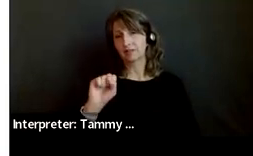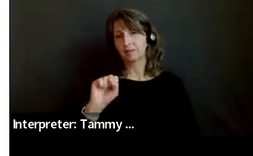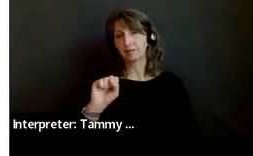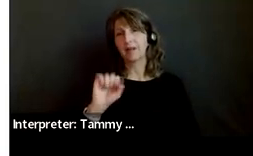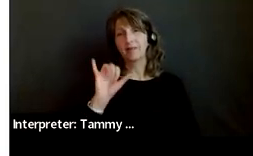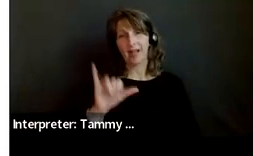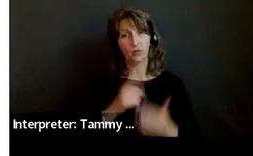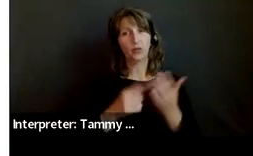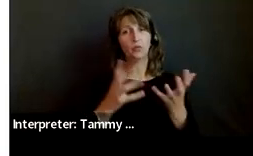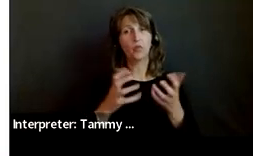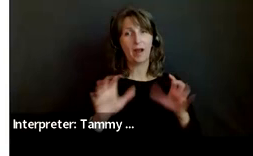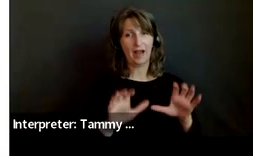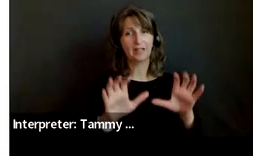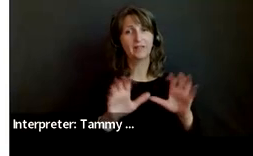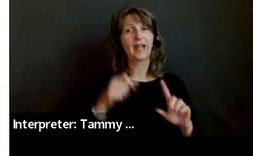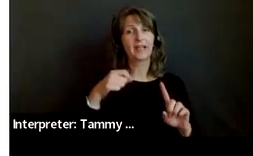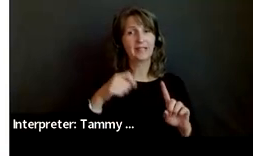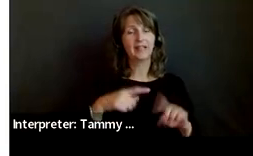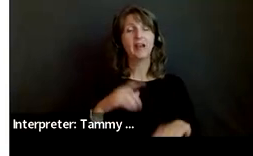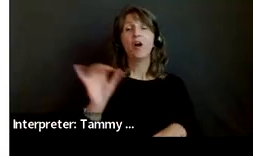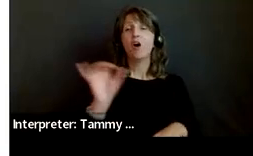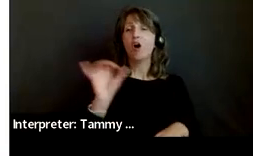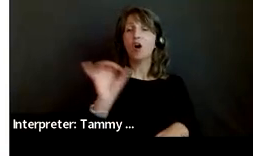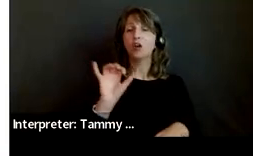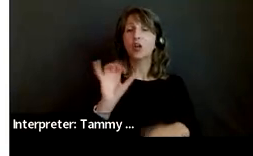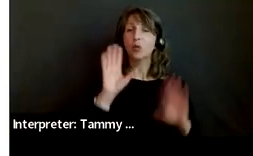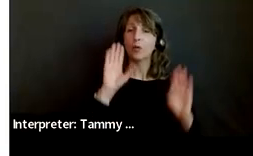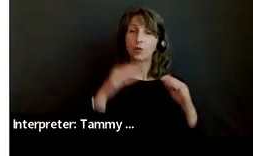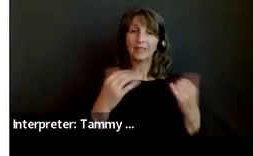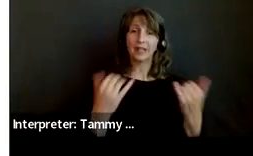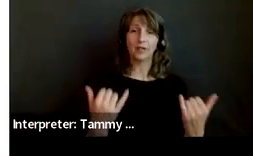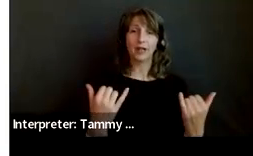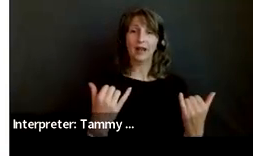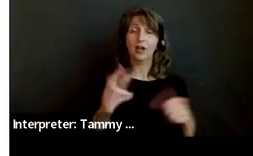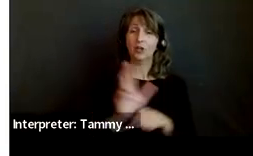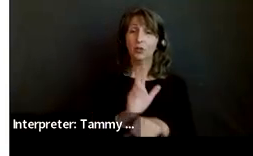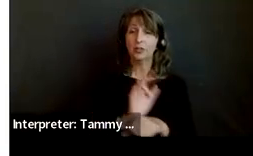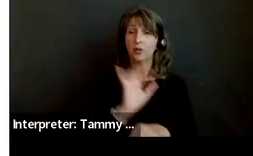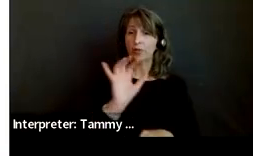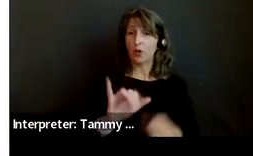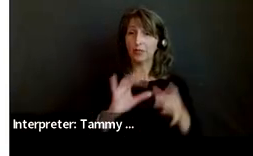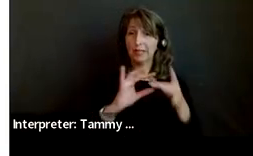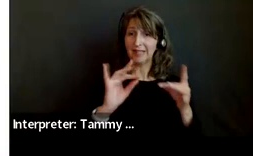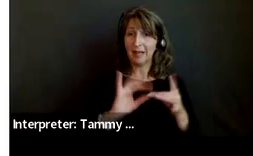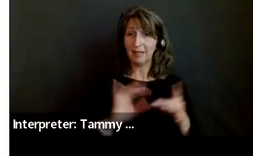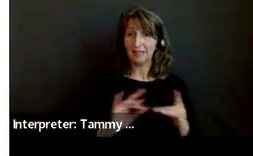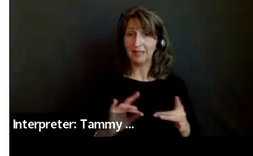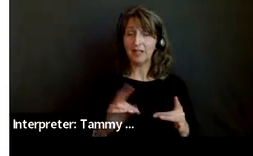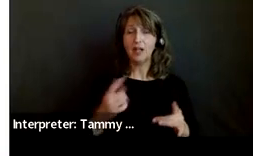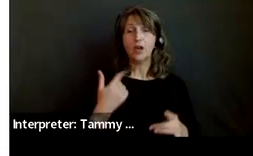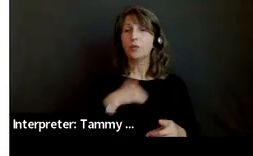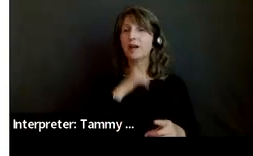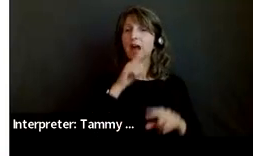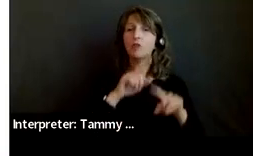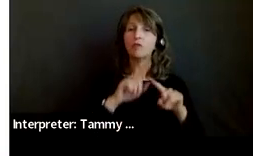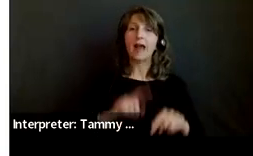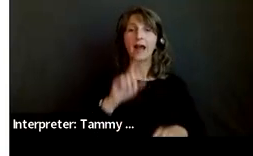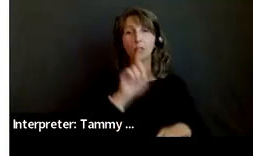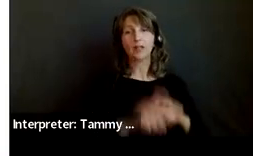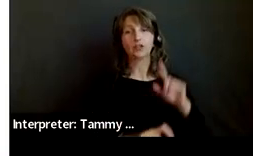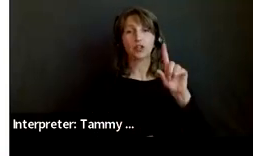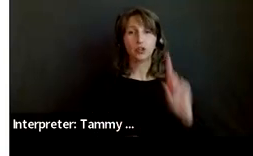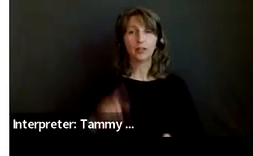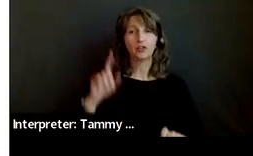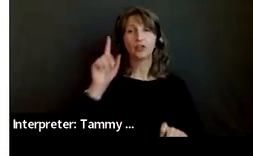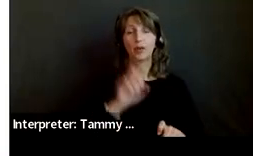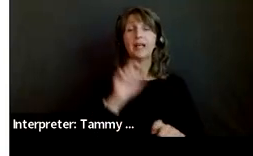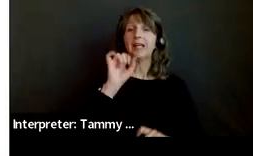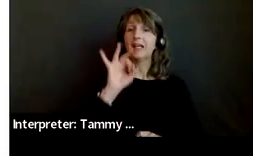We're also keeping our focus on the present and by utilizing these statements, we're not relying on questions, which may make the person you are supporting feel pressured or judged.